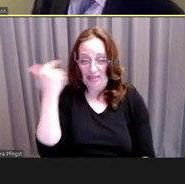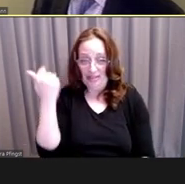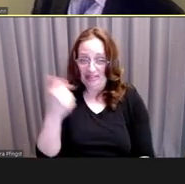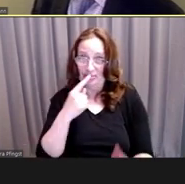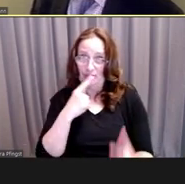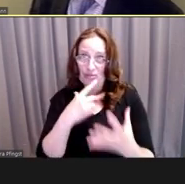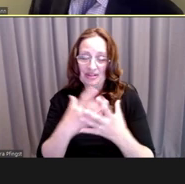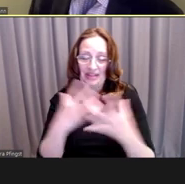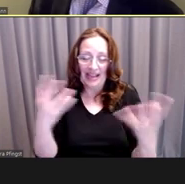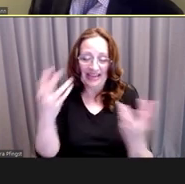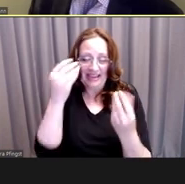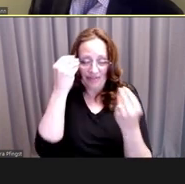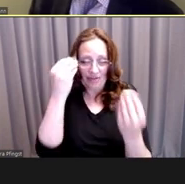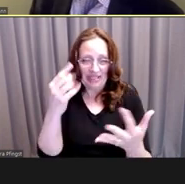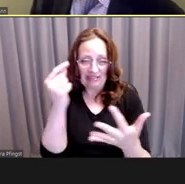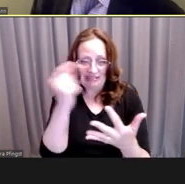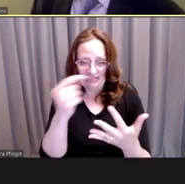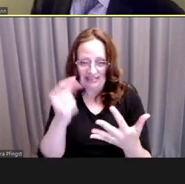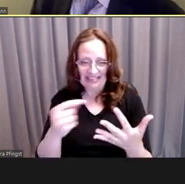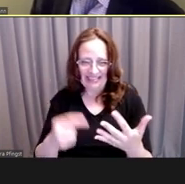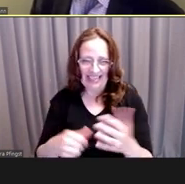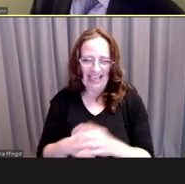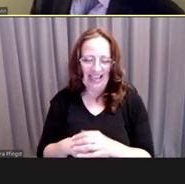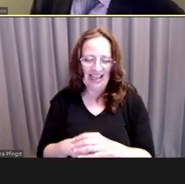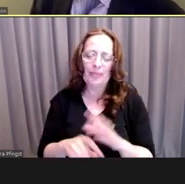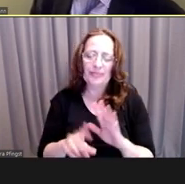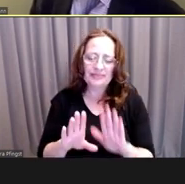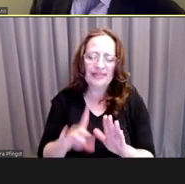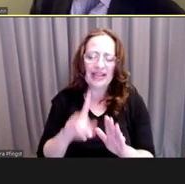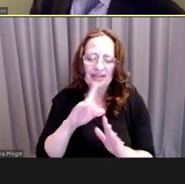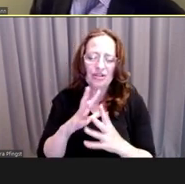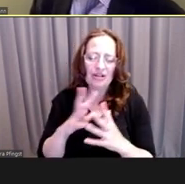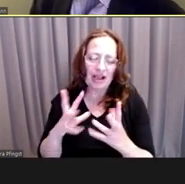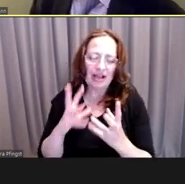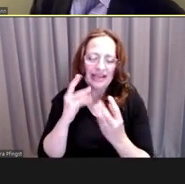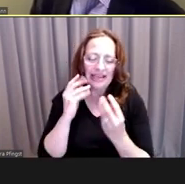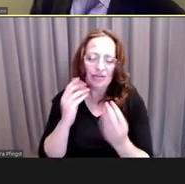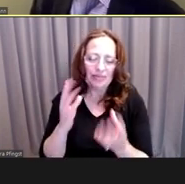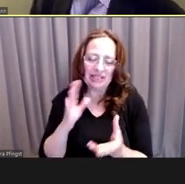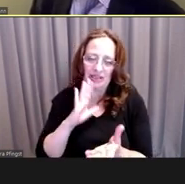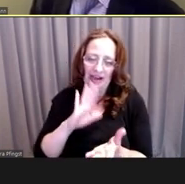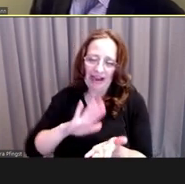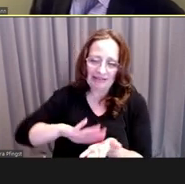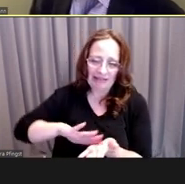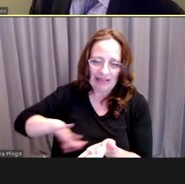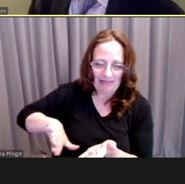of detail that I had to leave out. To make this sort of coherent. But I hope it was that.